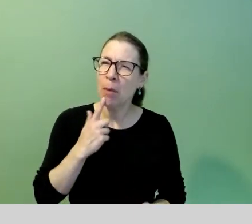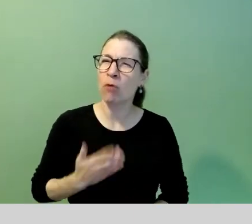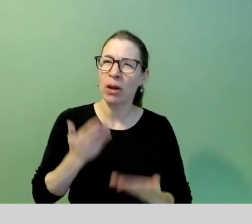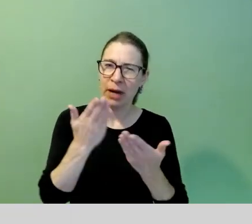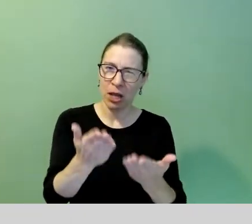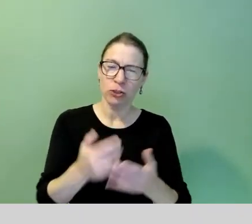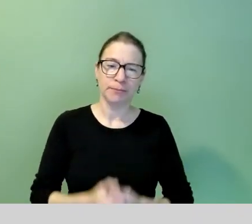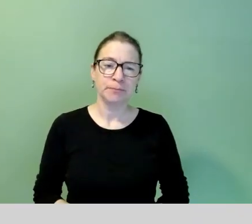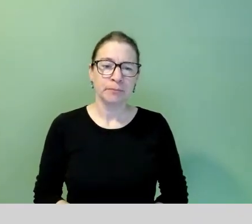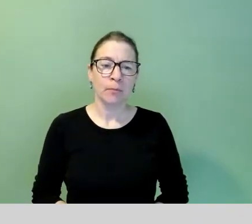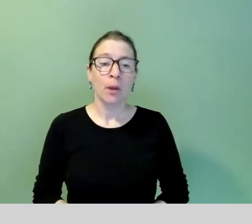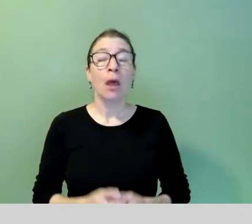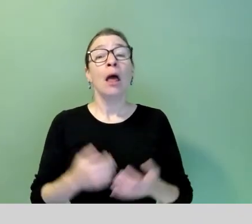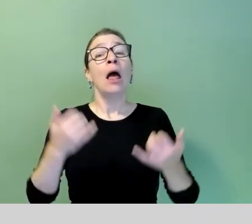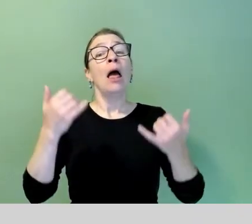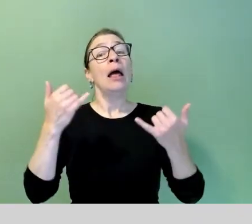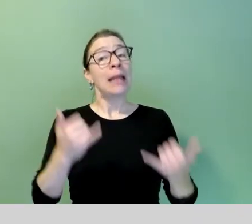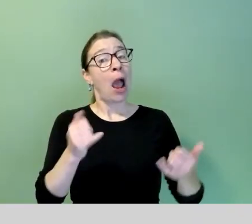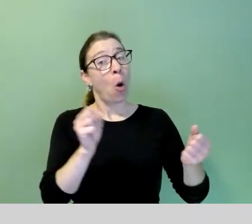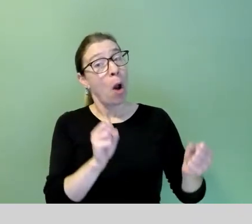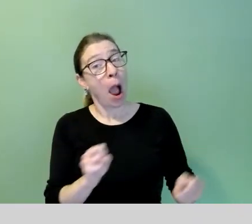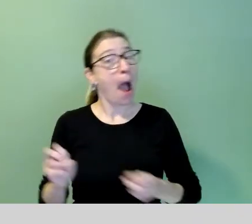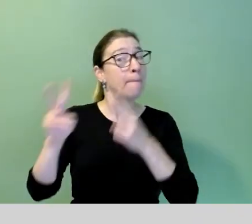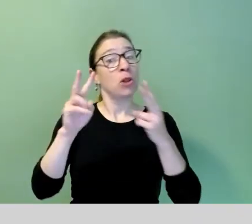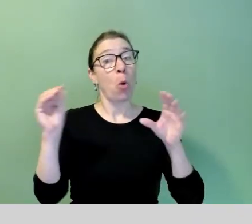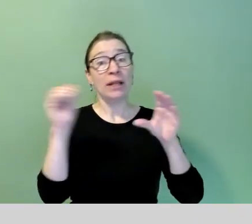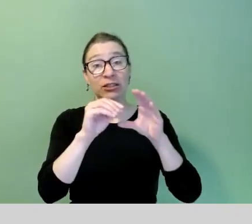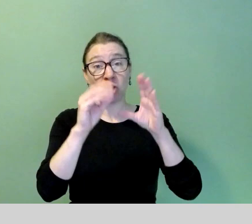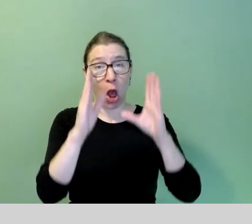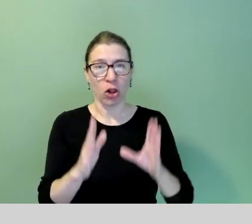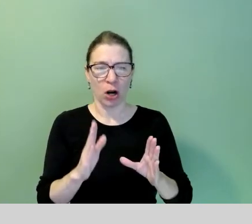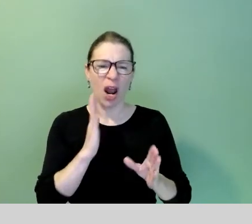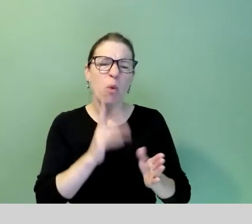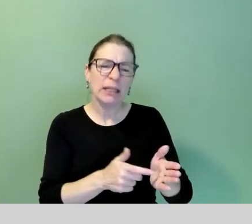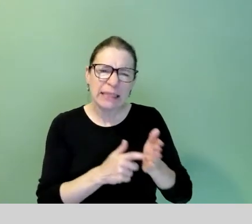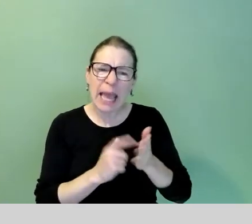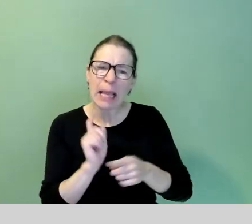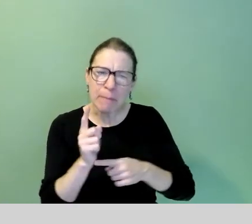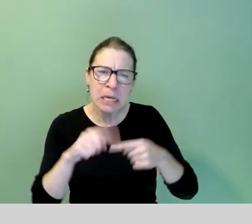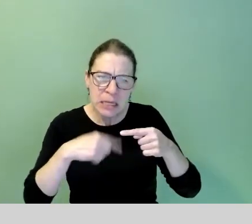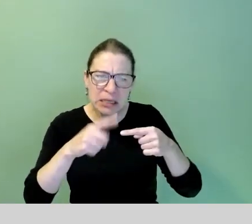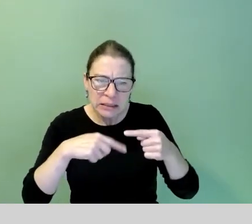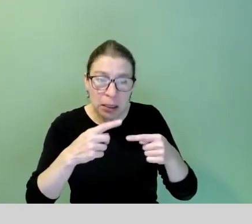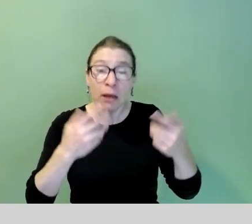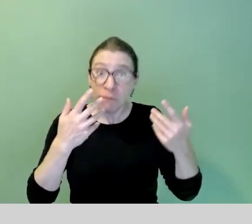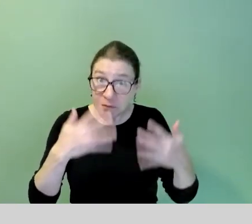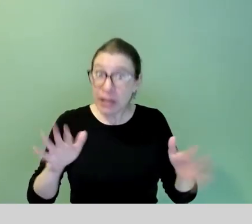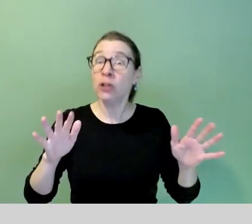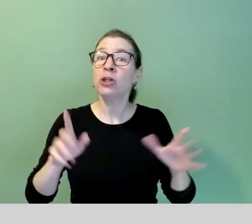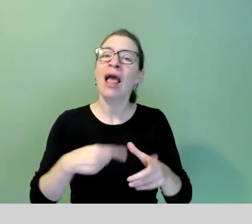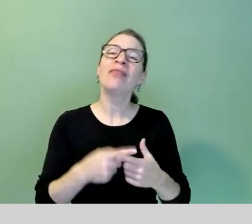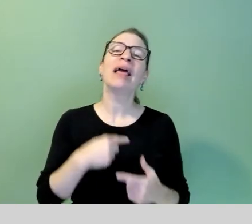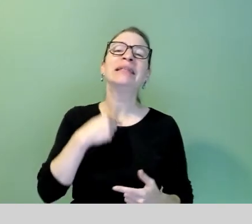Now, you upload your installer. It's gonna take a moment to finish, and once it does, you can tell your users what the download is.